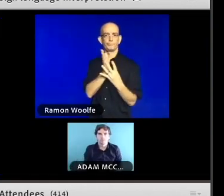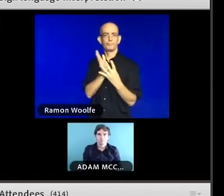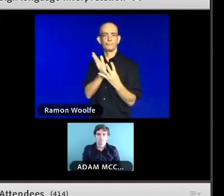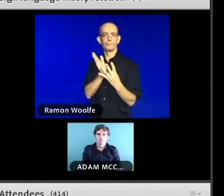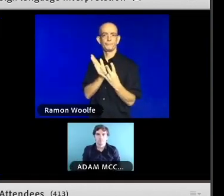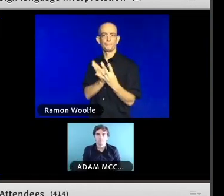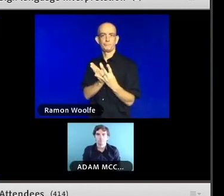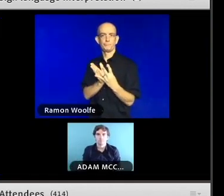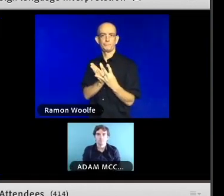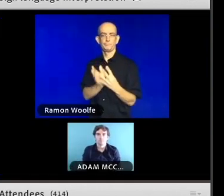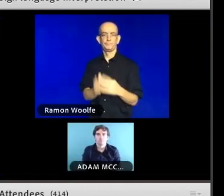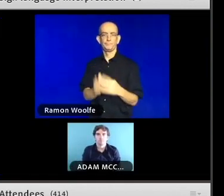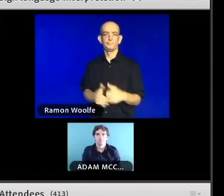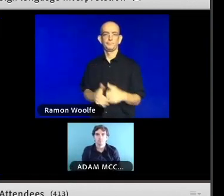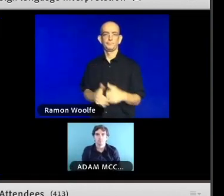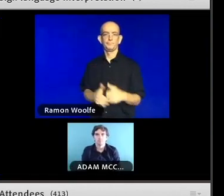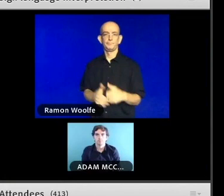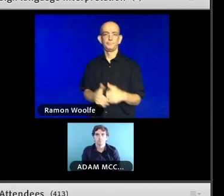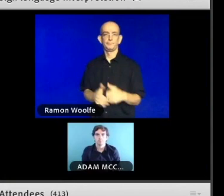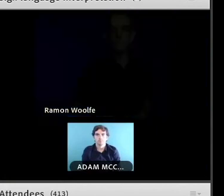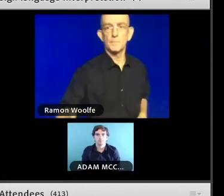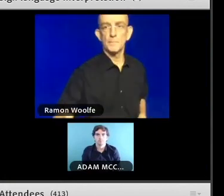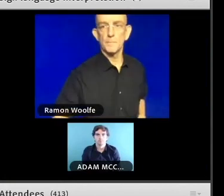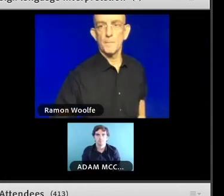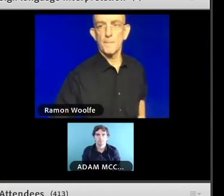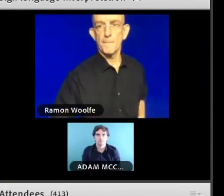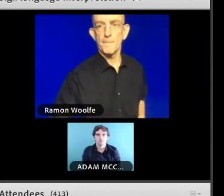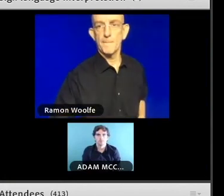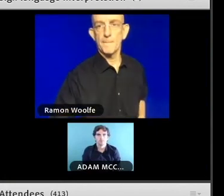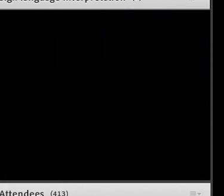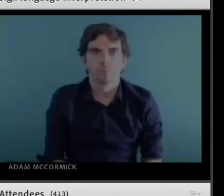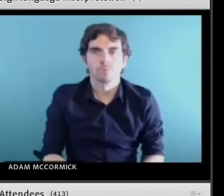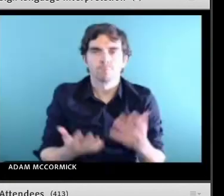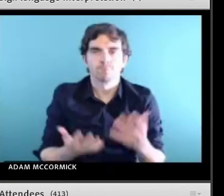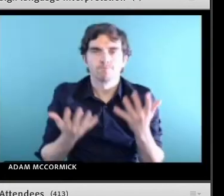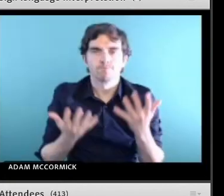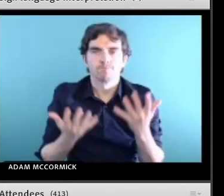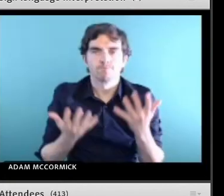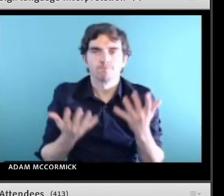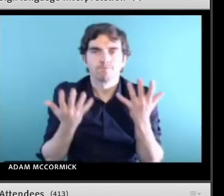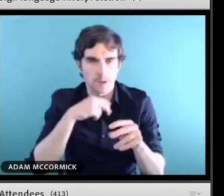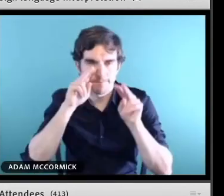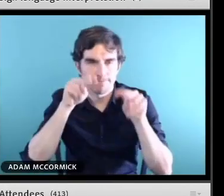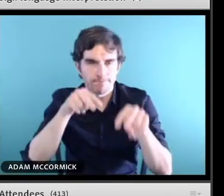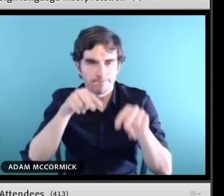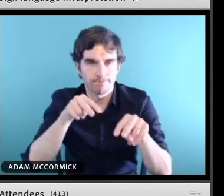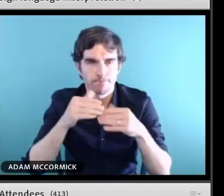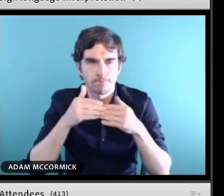in order to improve and also to insure effective participation. Next slide, please.